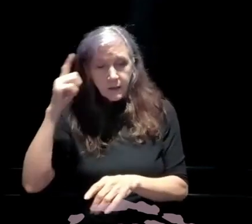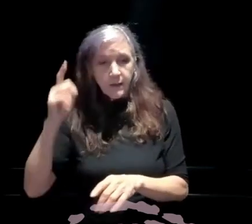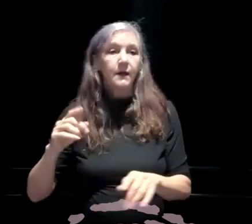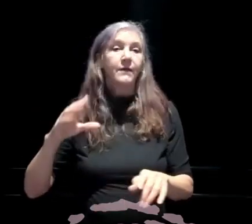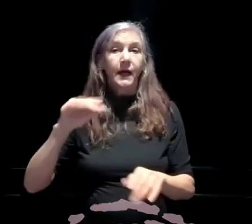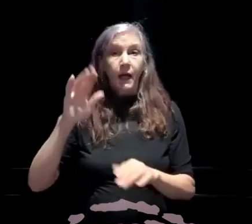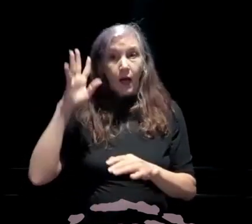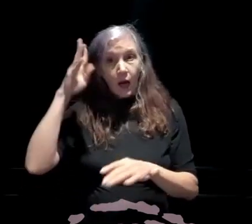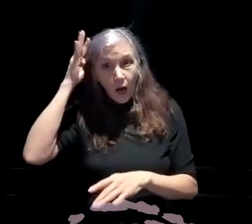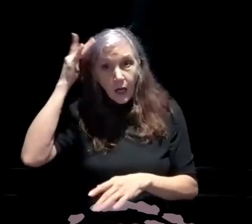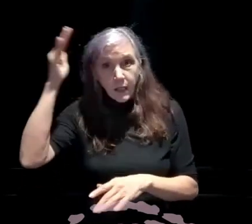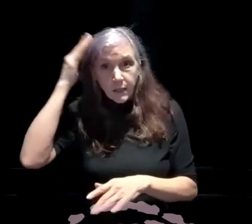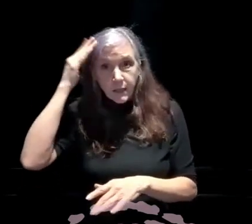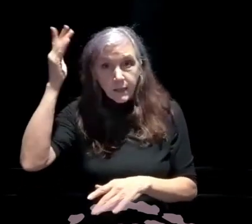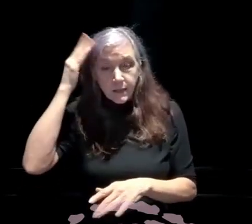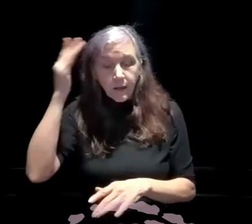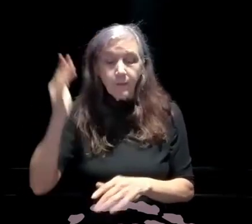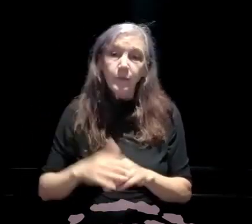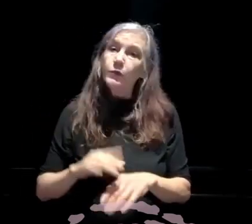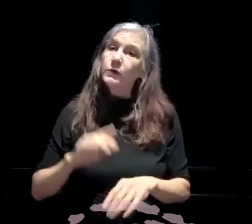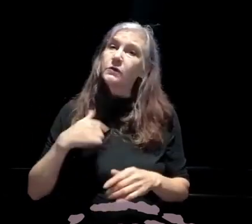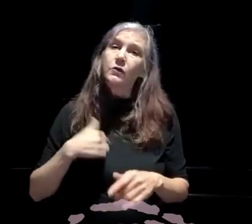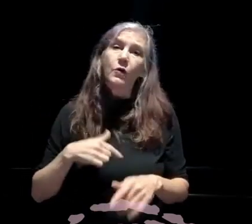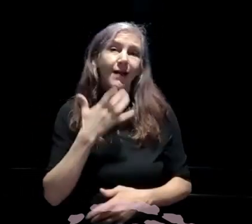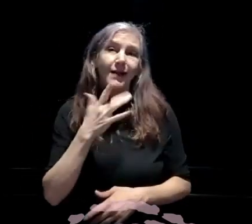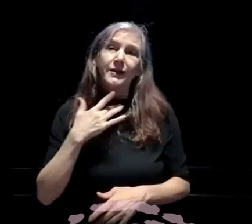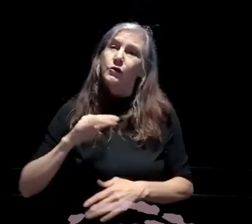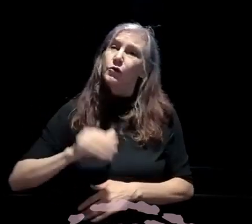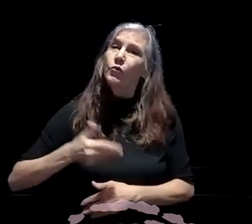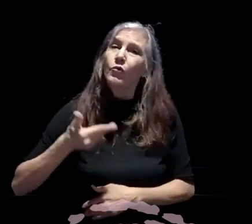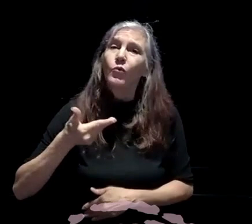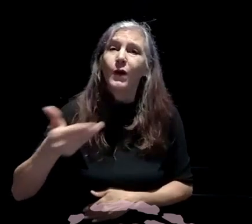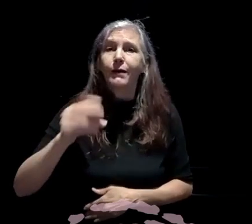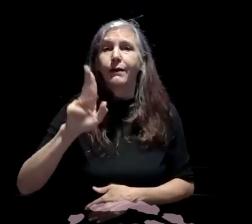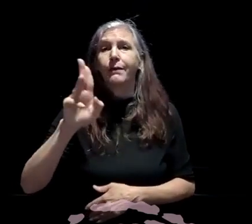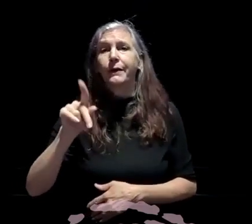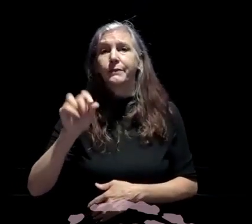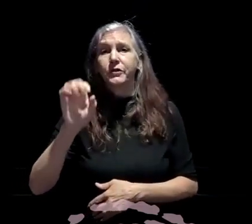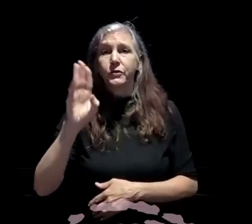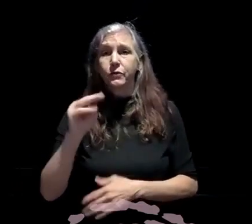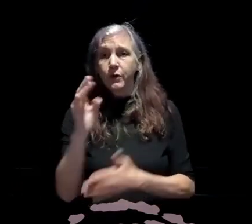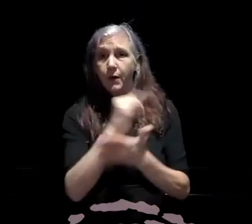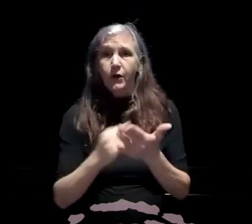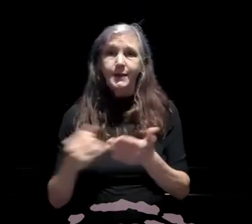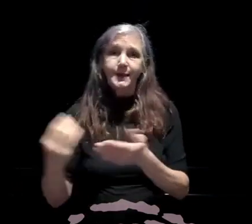This school year we've been so fortunate to welcome upstream arts into our classroom on a weekly basis.